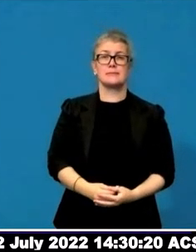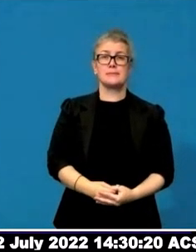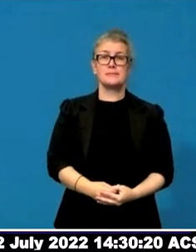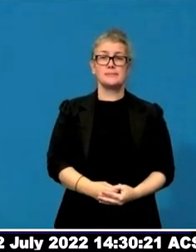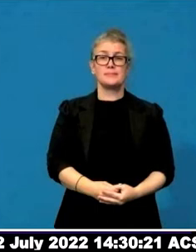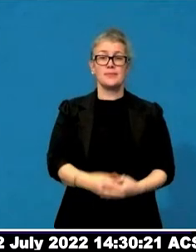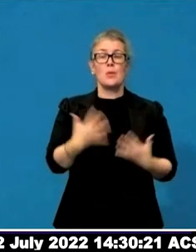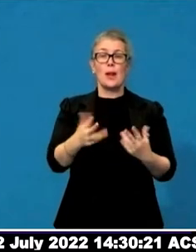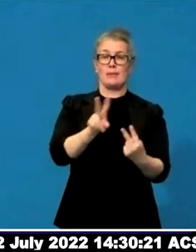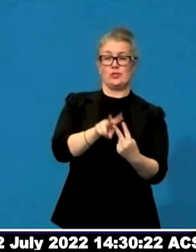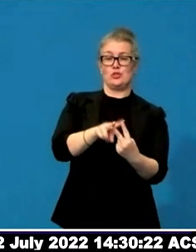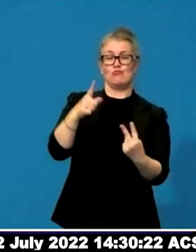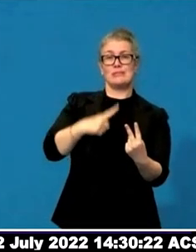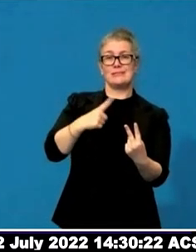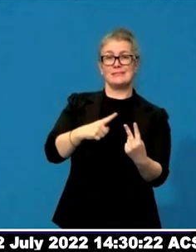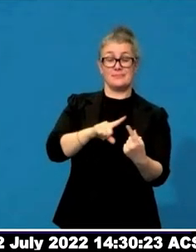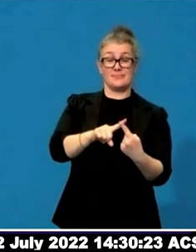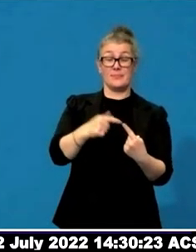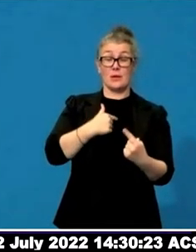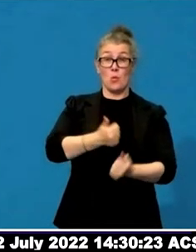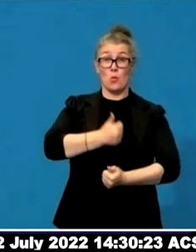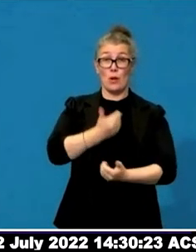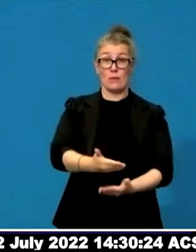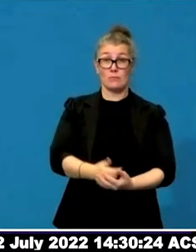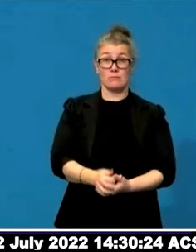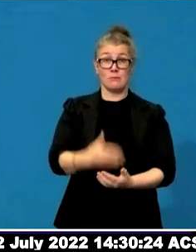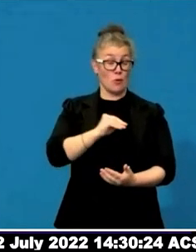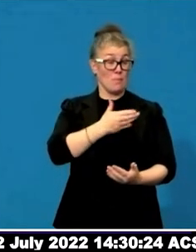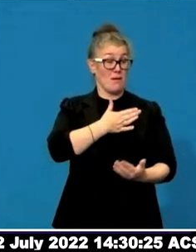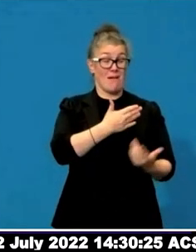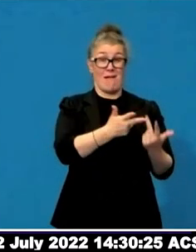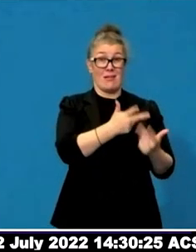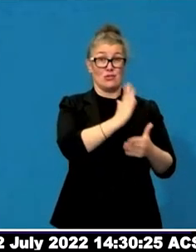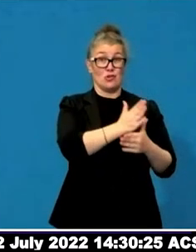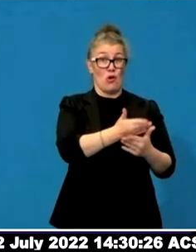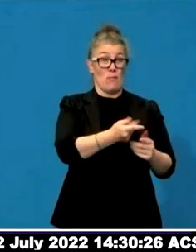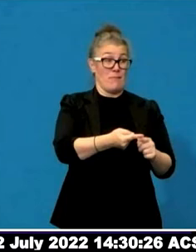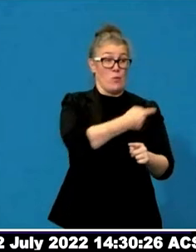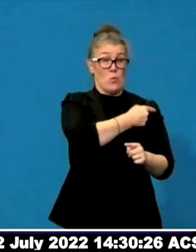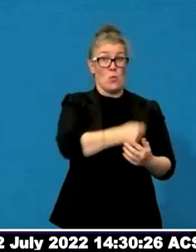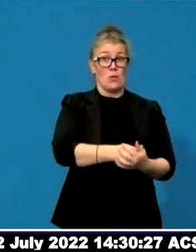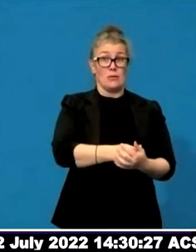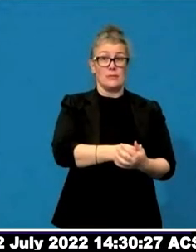Two things. I was exhausted from the last job I had, and that was managing a personal helpers